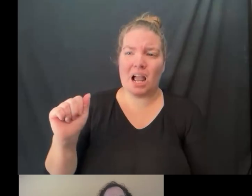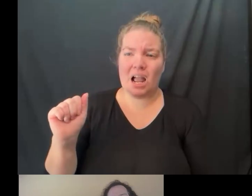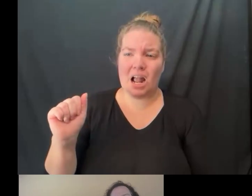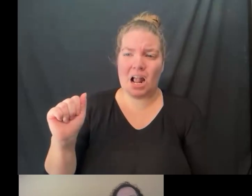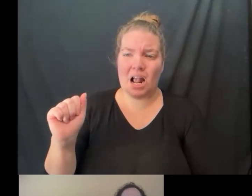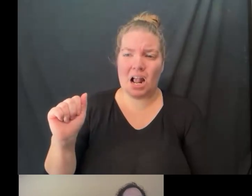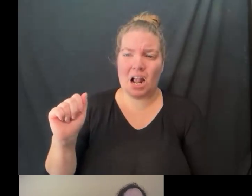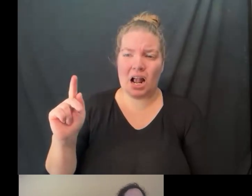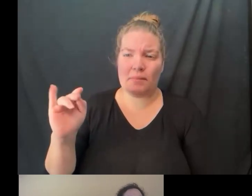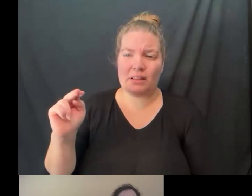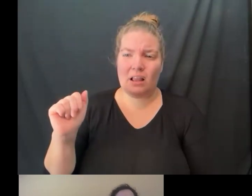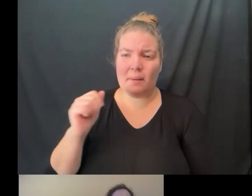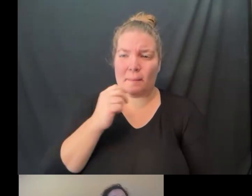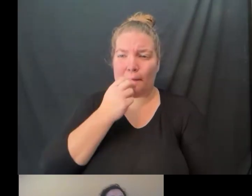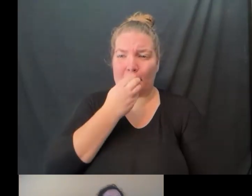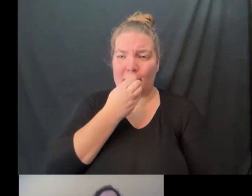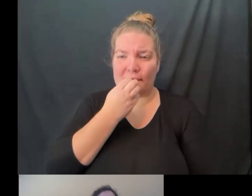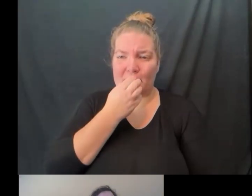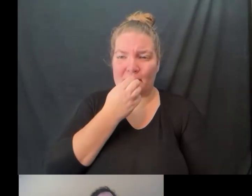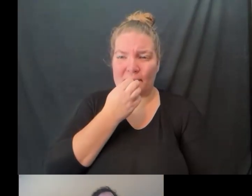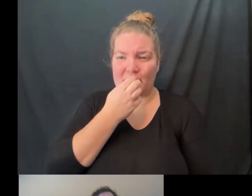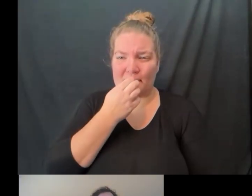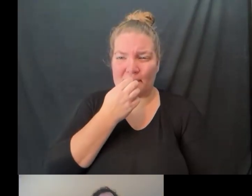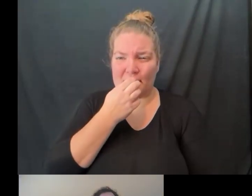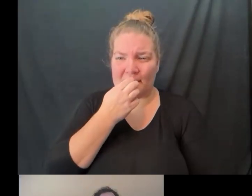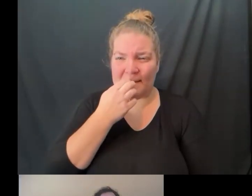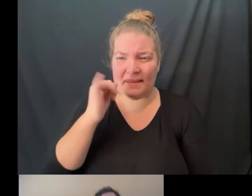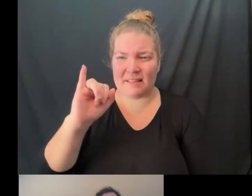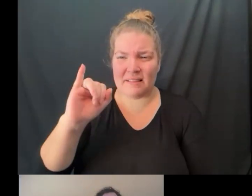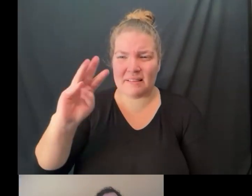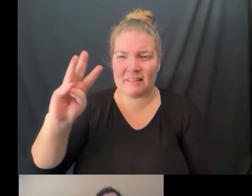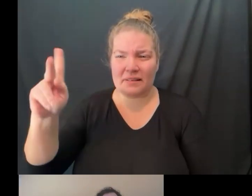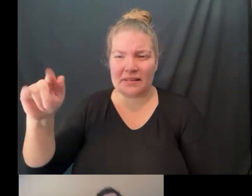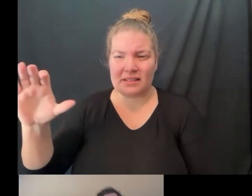So Pina, I've seen there's a few people on my IAAP Global